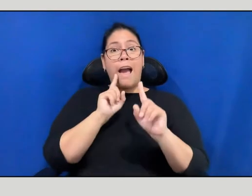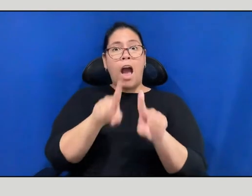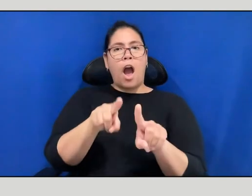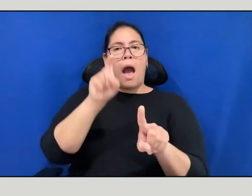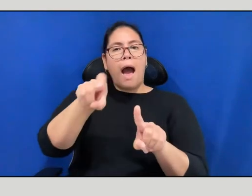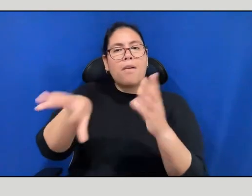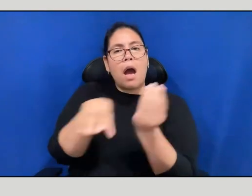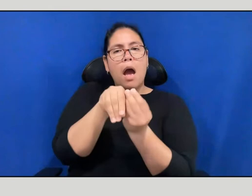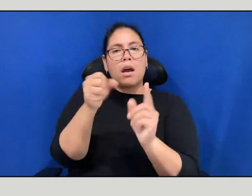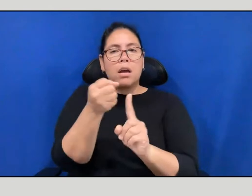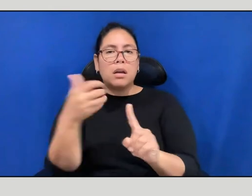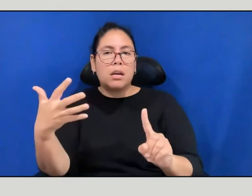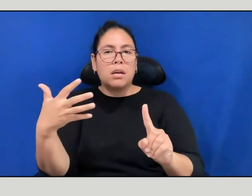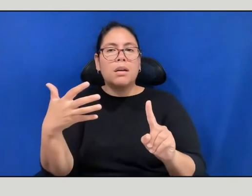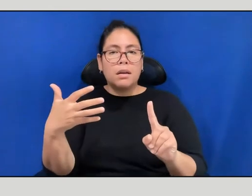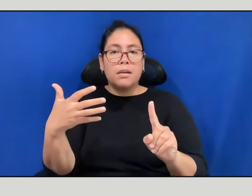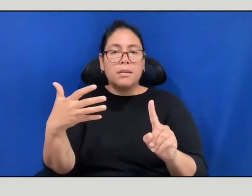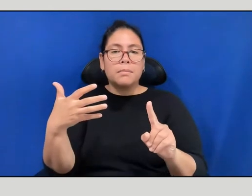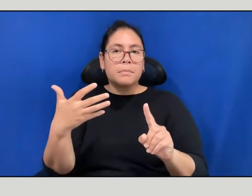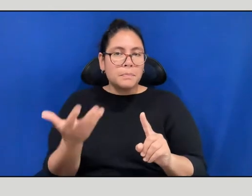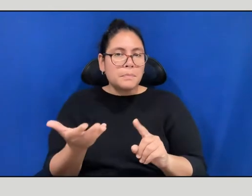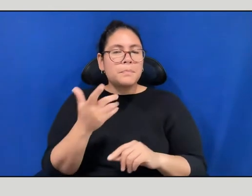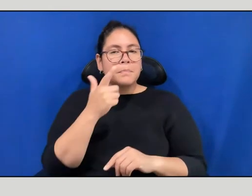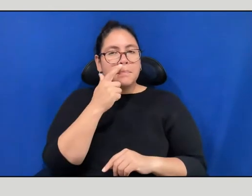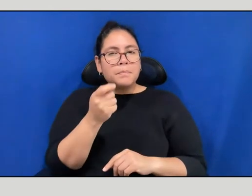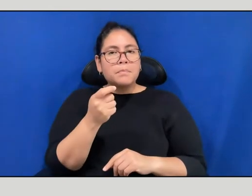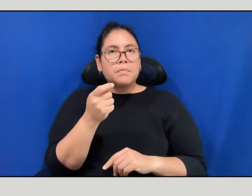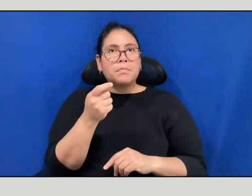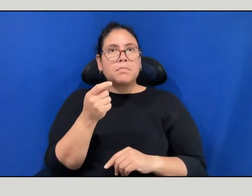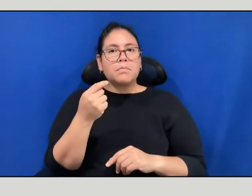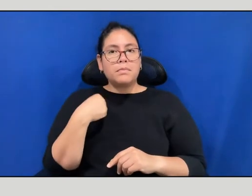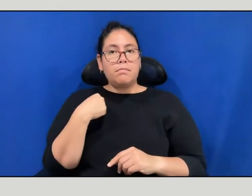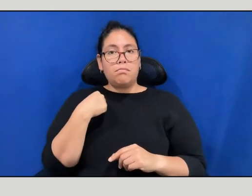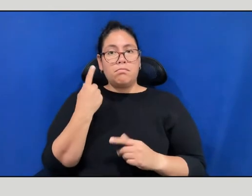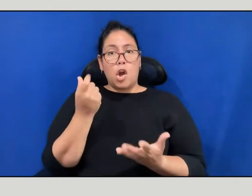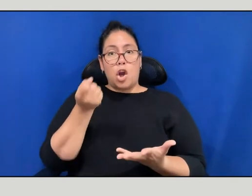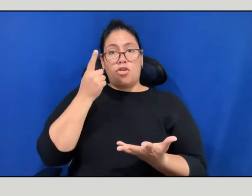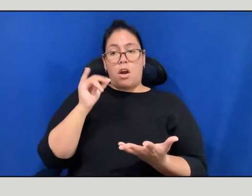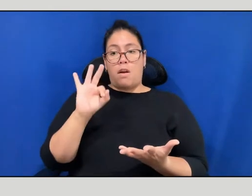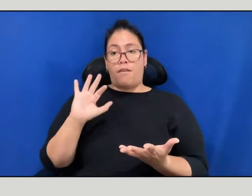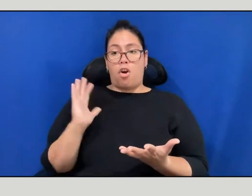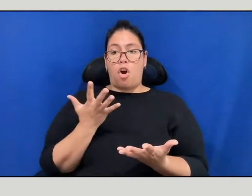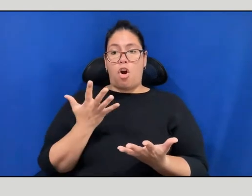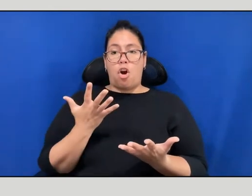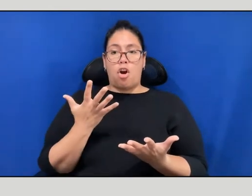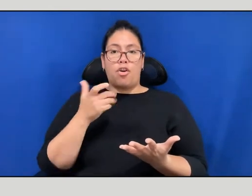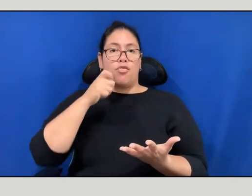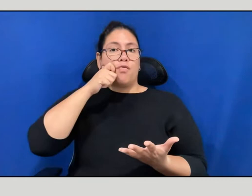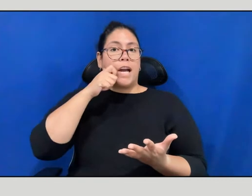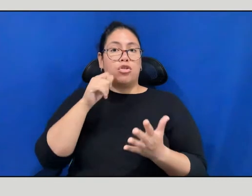the lack of kind of an understanding of our racial identity, which has been, is increasingly changing